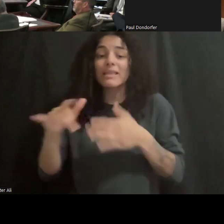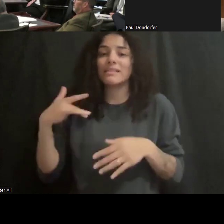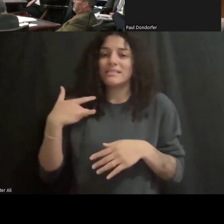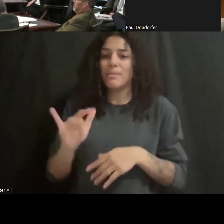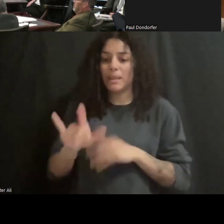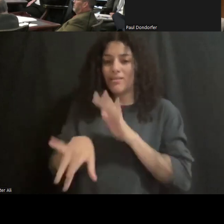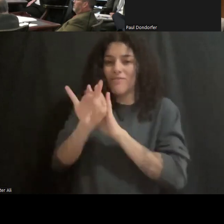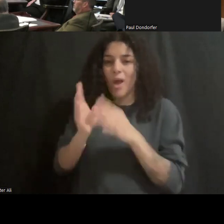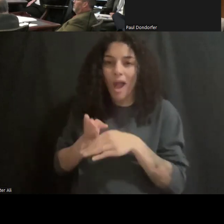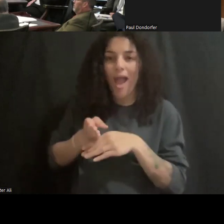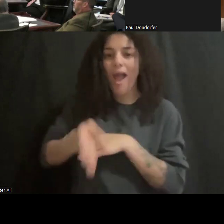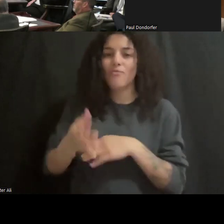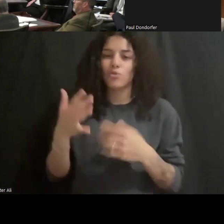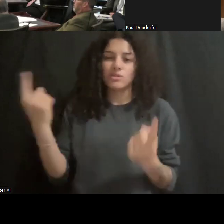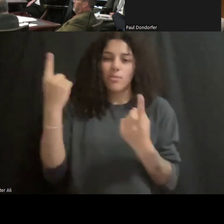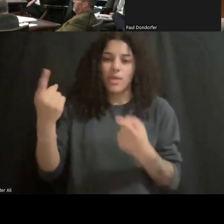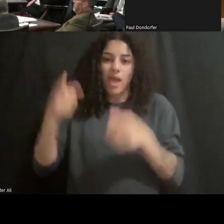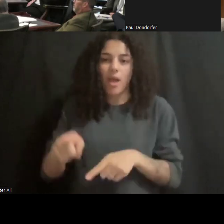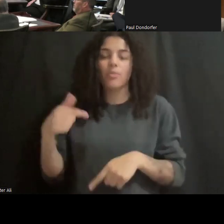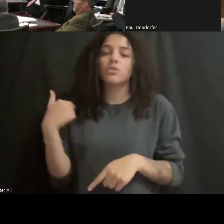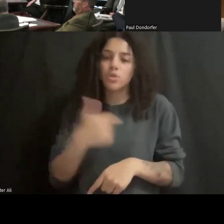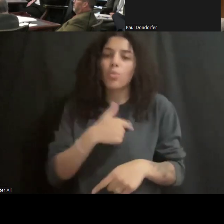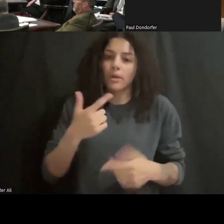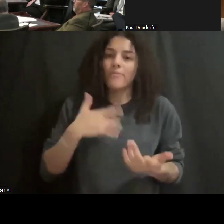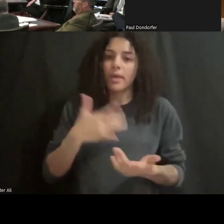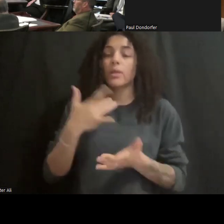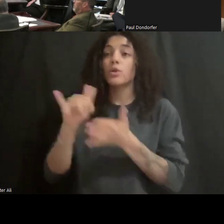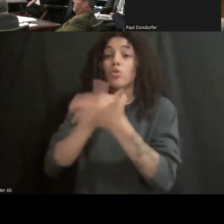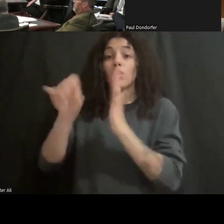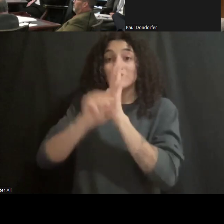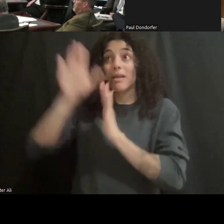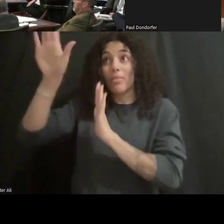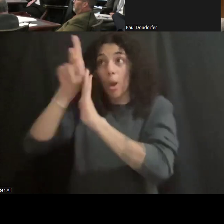one year is a compromise between the recommended New York State policy and what would be feasible